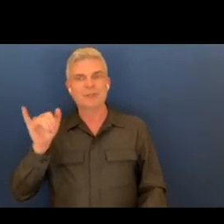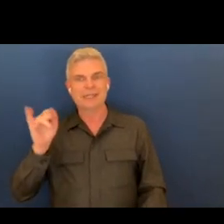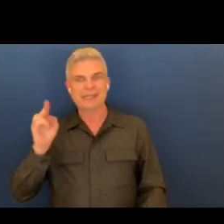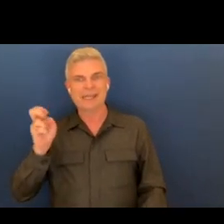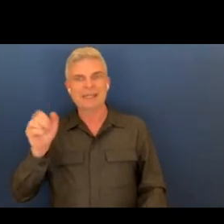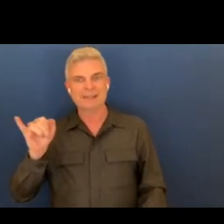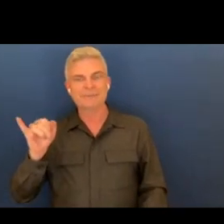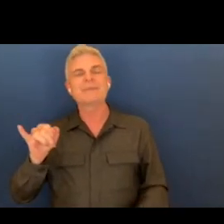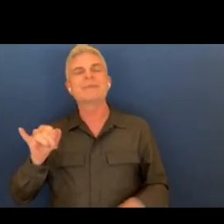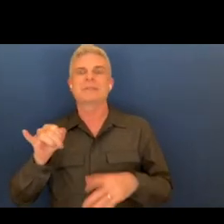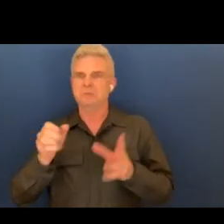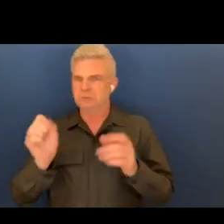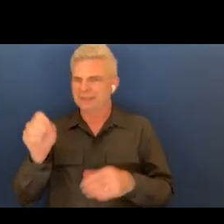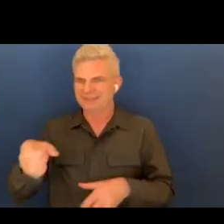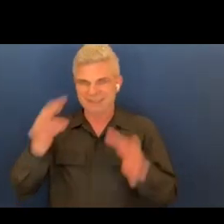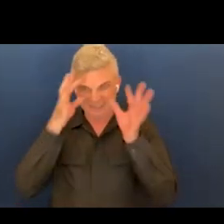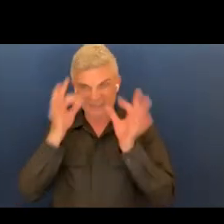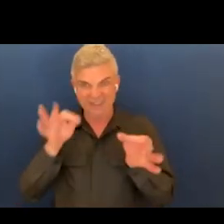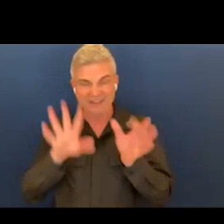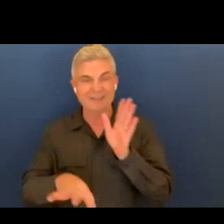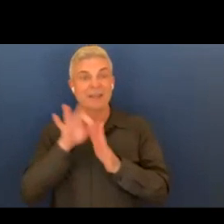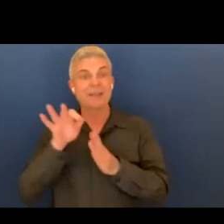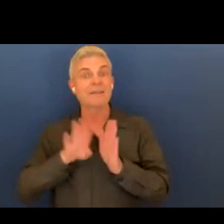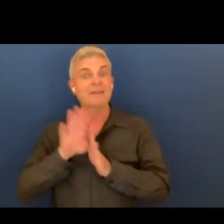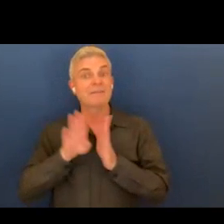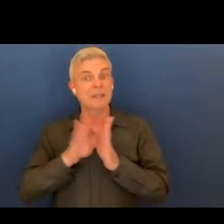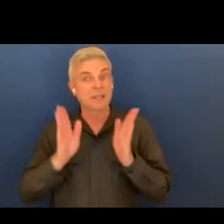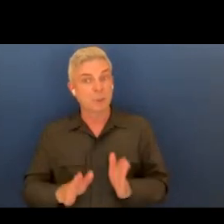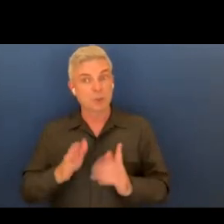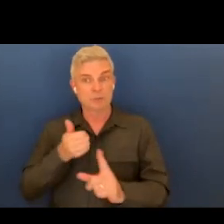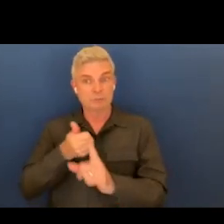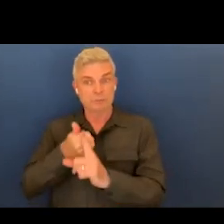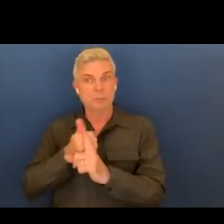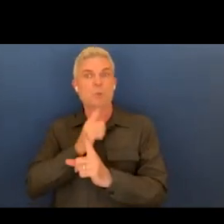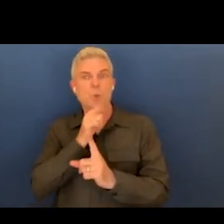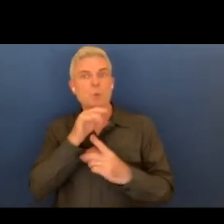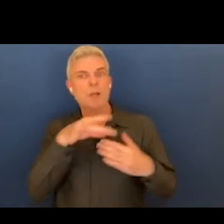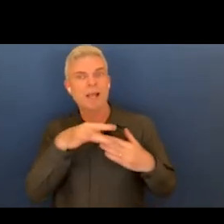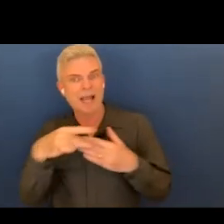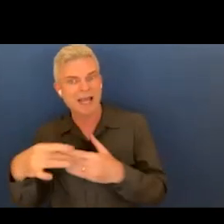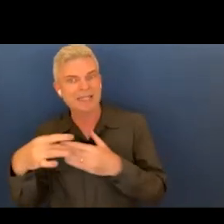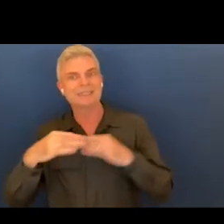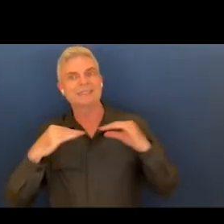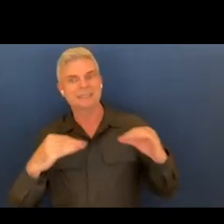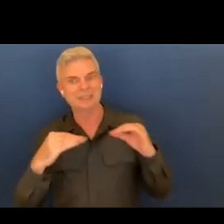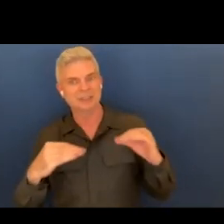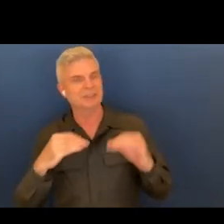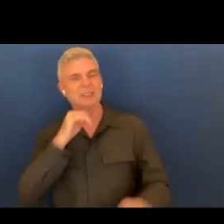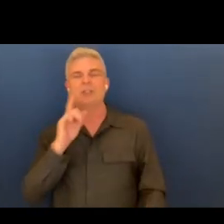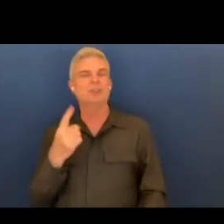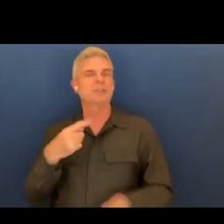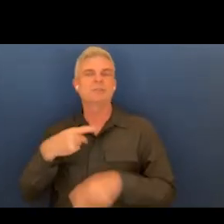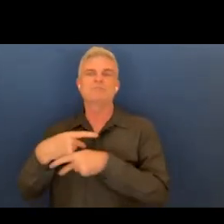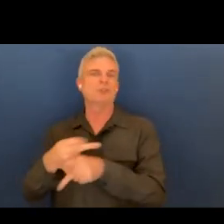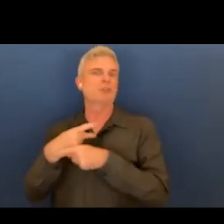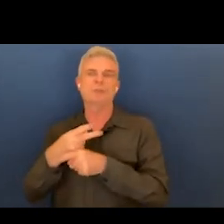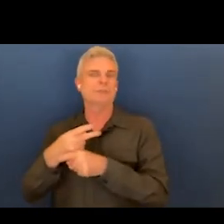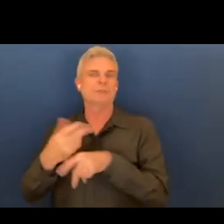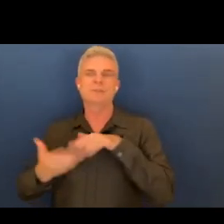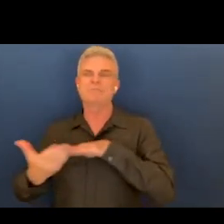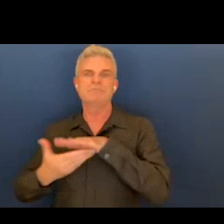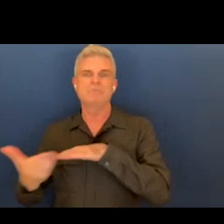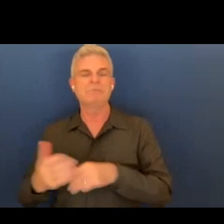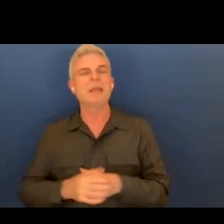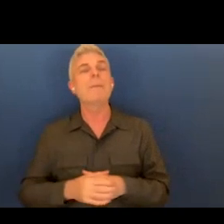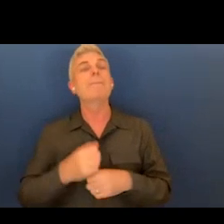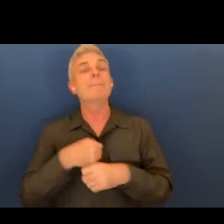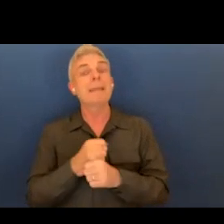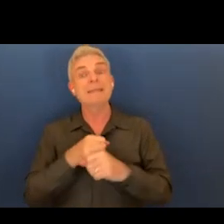Yes—definitely find a developer who guides, and teaches, not just produces and executes.